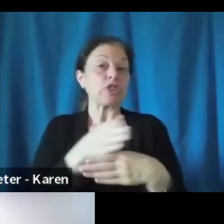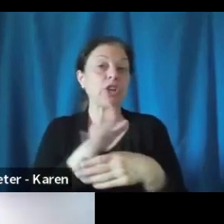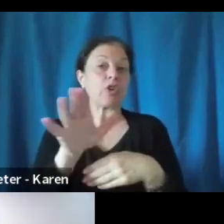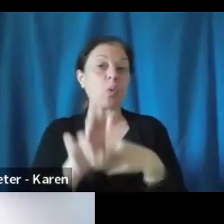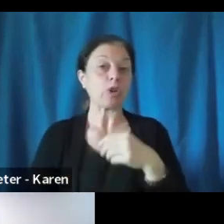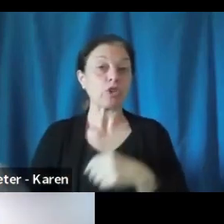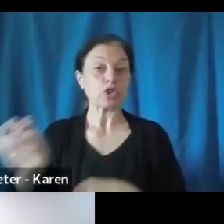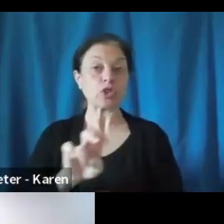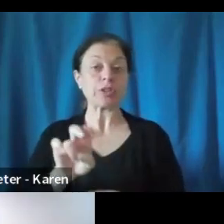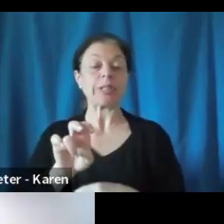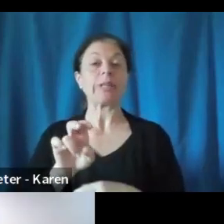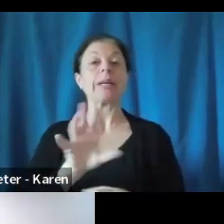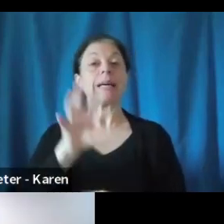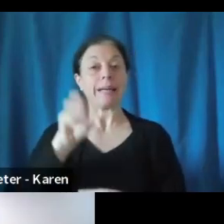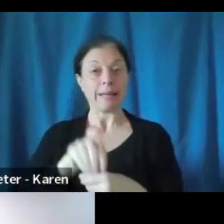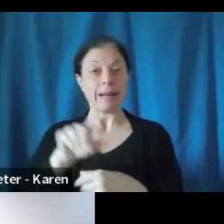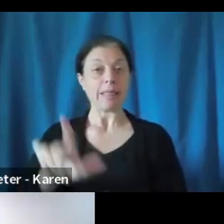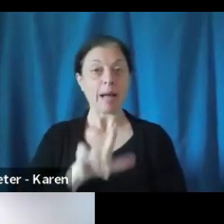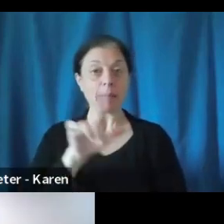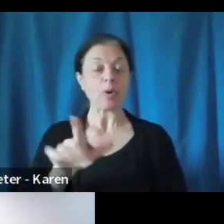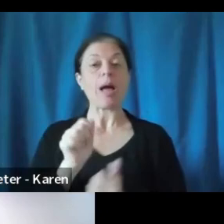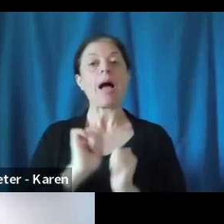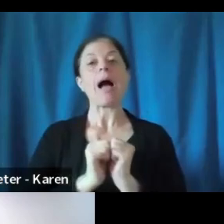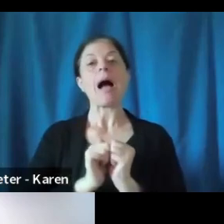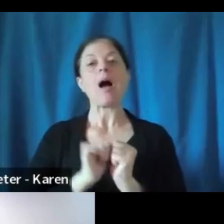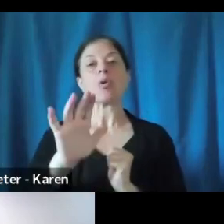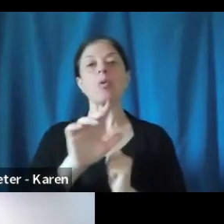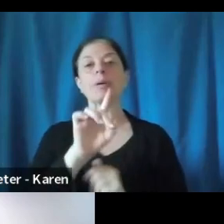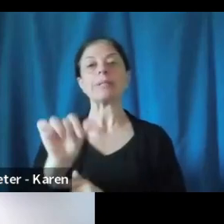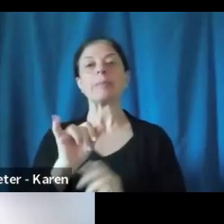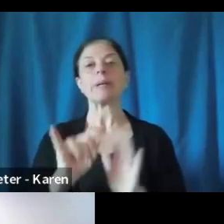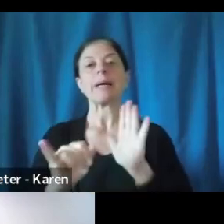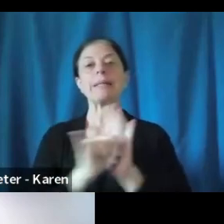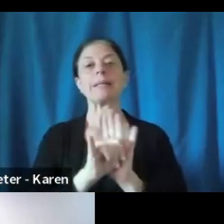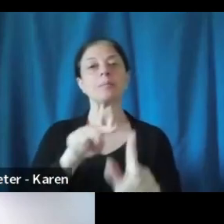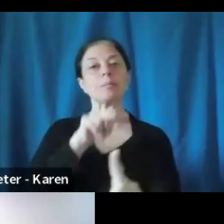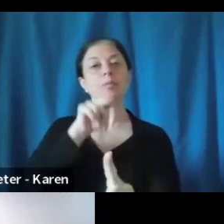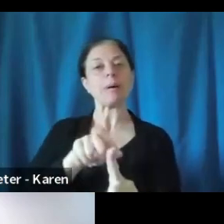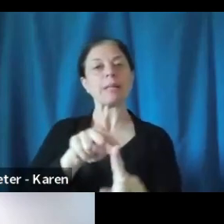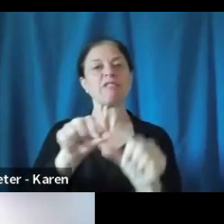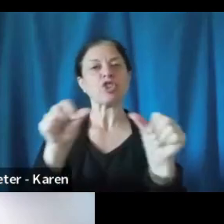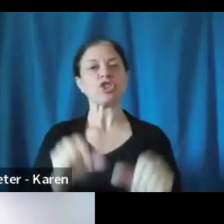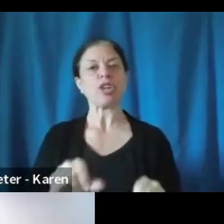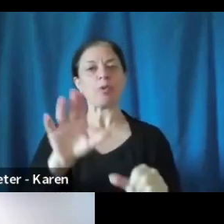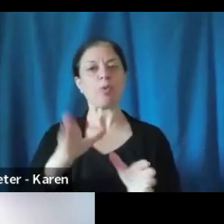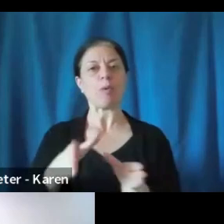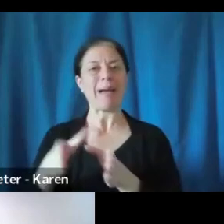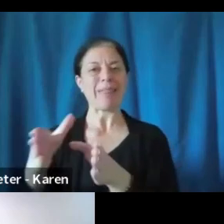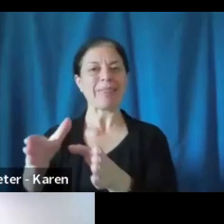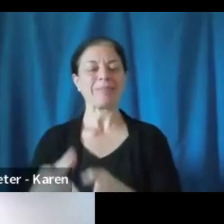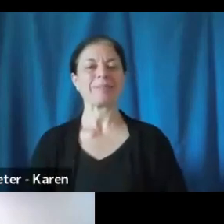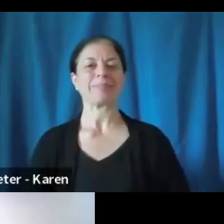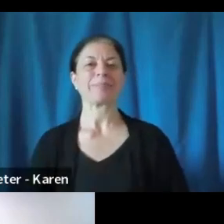question I have for you all is: Can you briefly share your journey into librarianship and how your disability